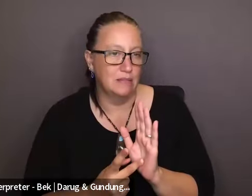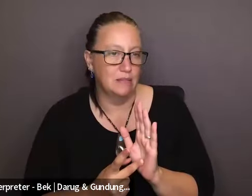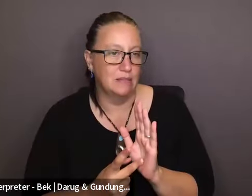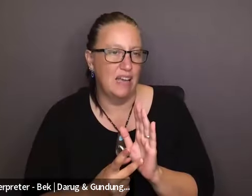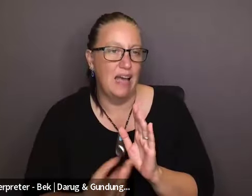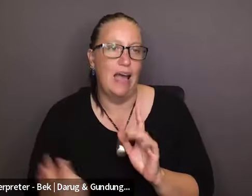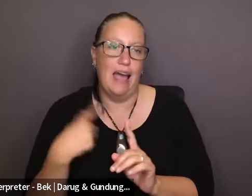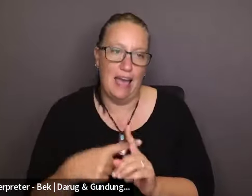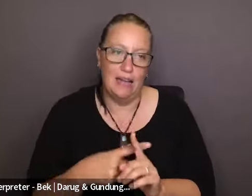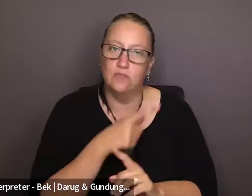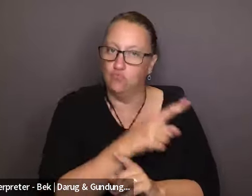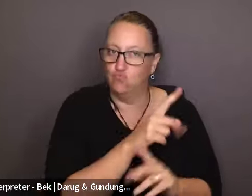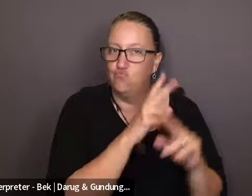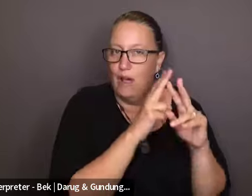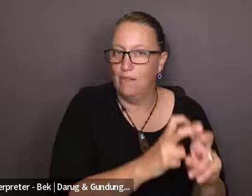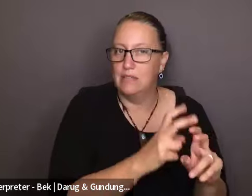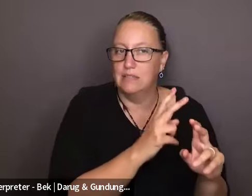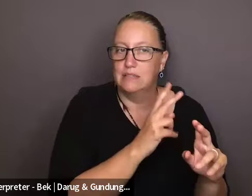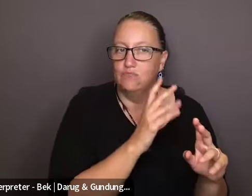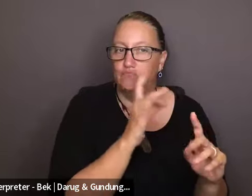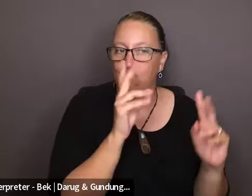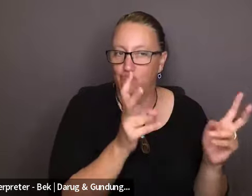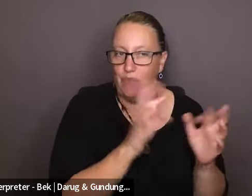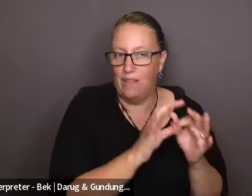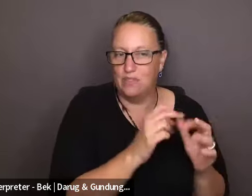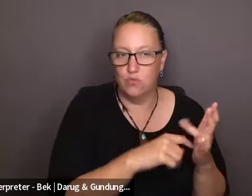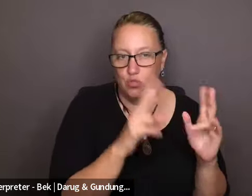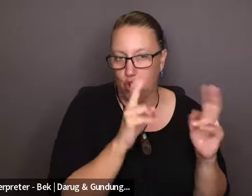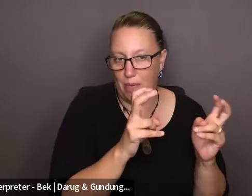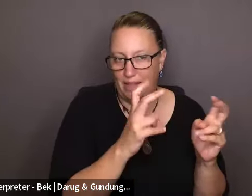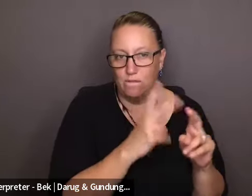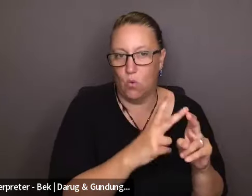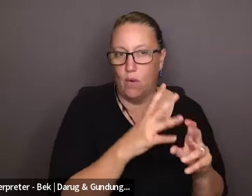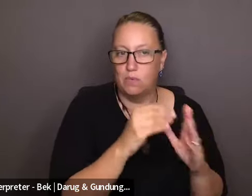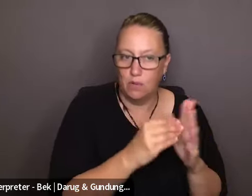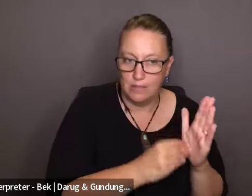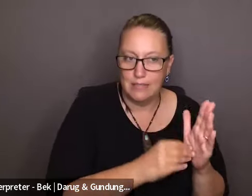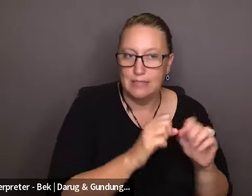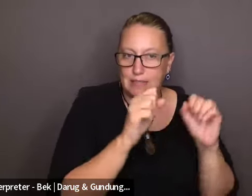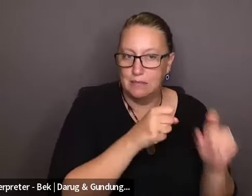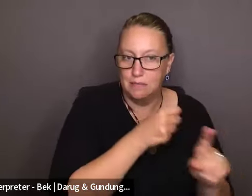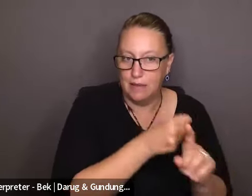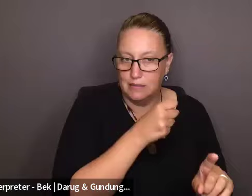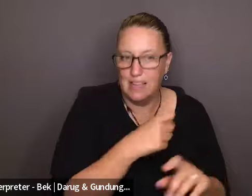designing the study. So that research quality and methodology is one element alongside the relevance of the